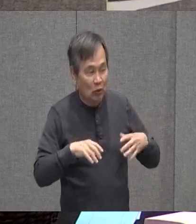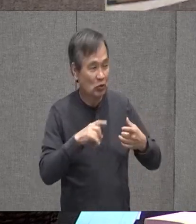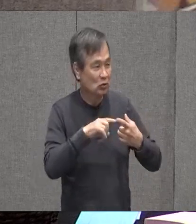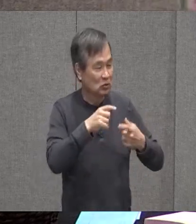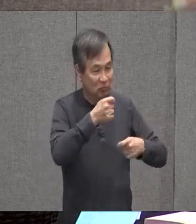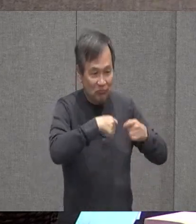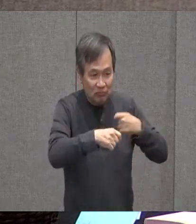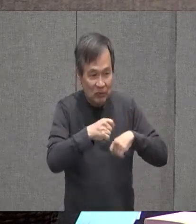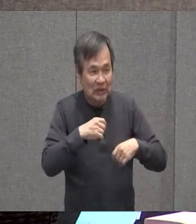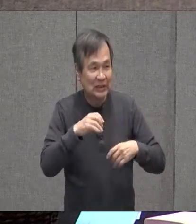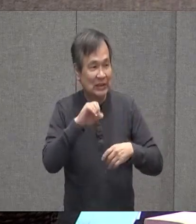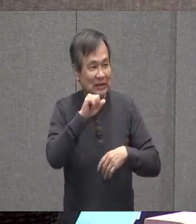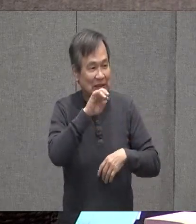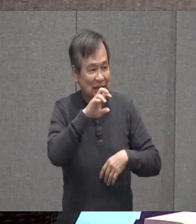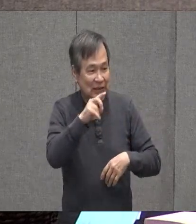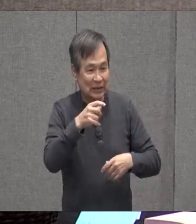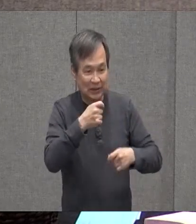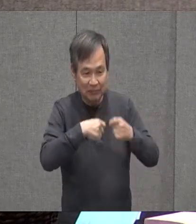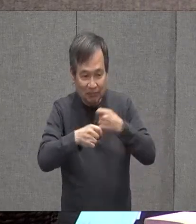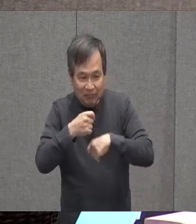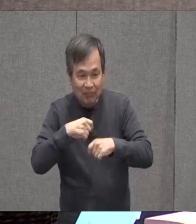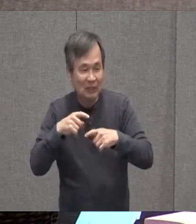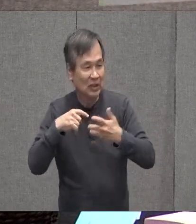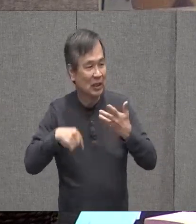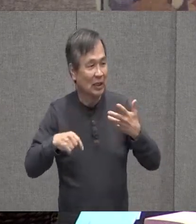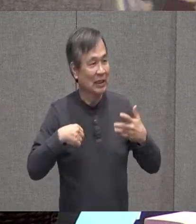fresh seeds, and other things they needed.